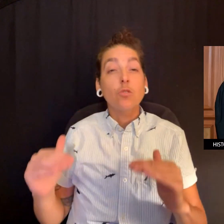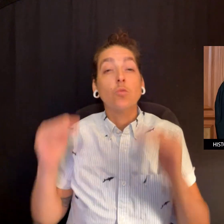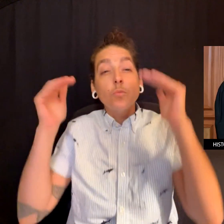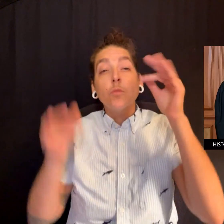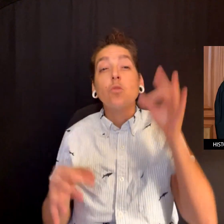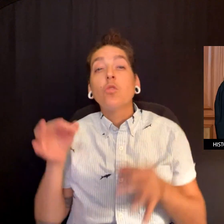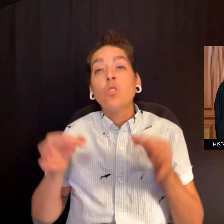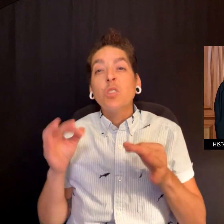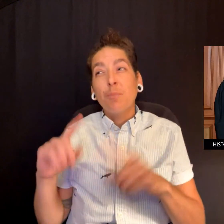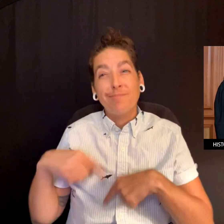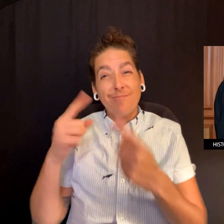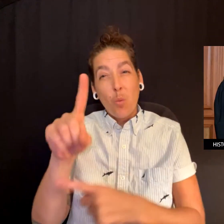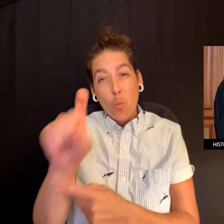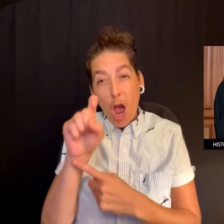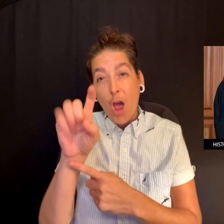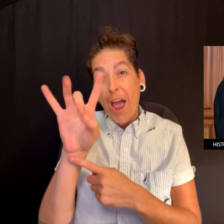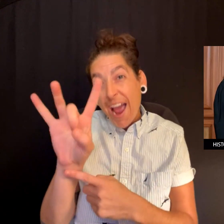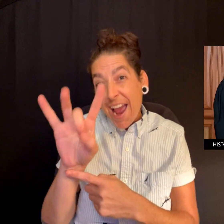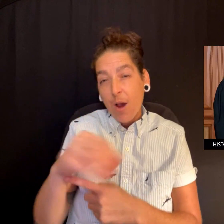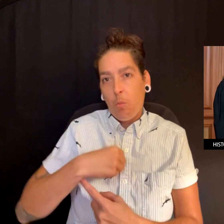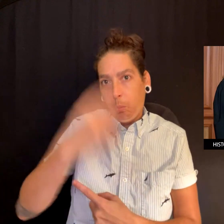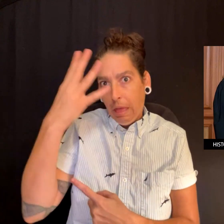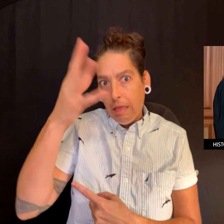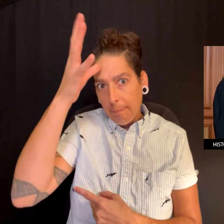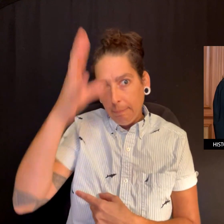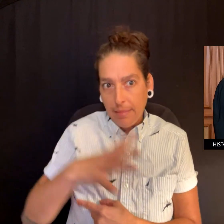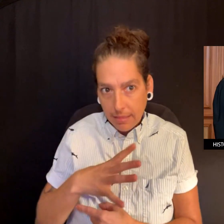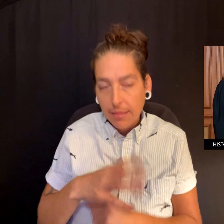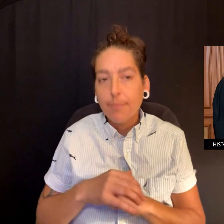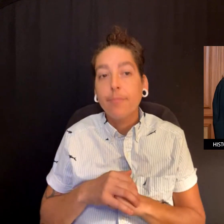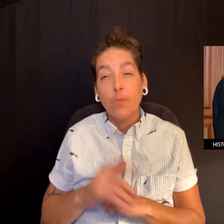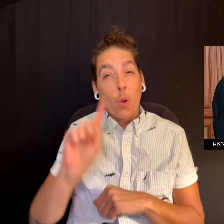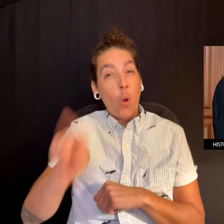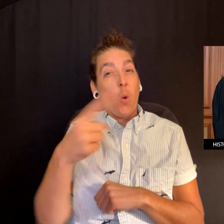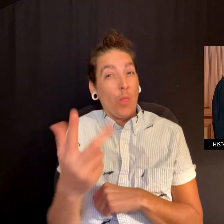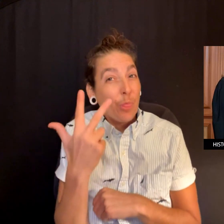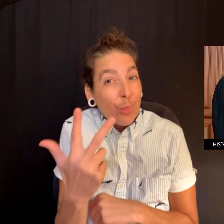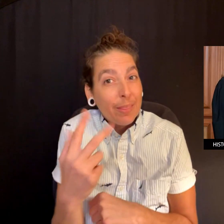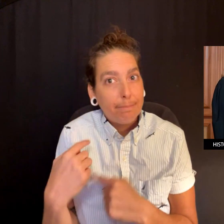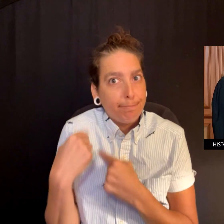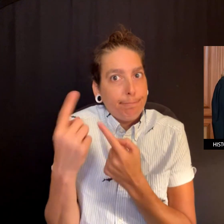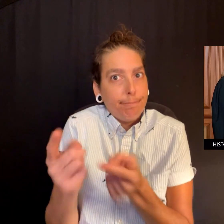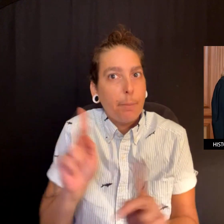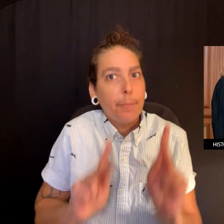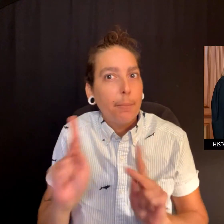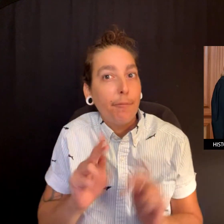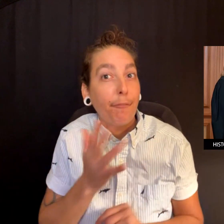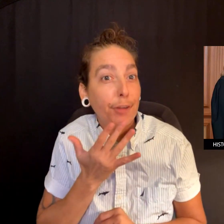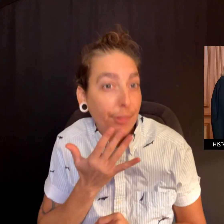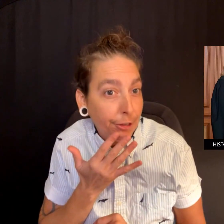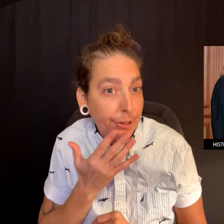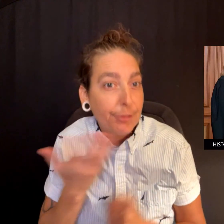of the 115 justices in the history of the Supreme Court 108 have been white men.